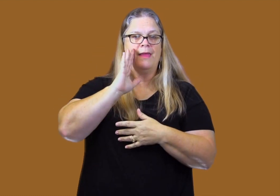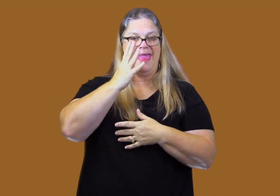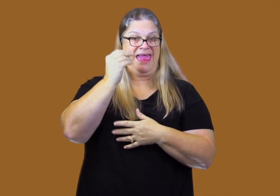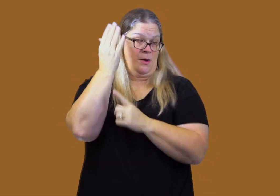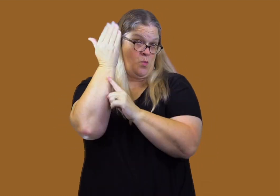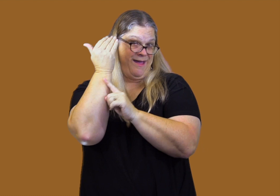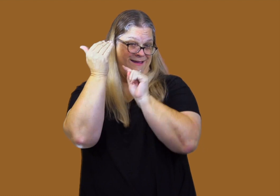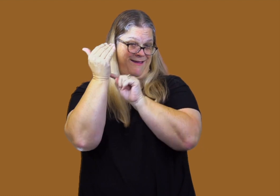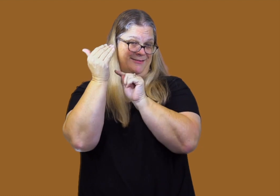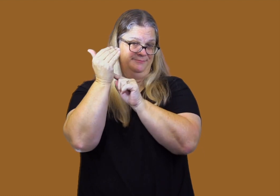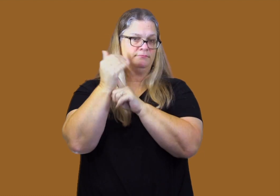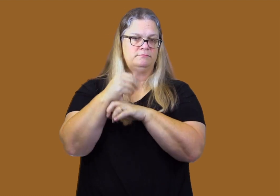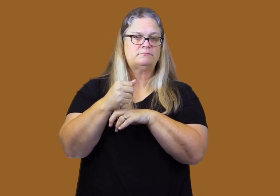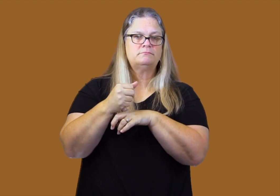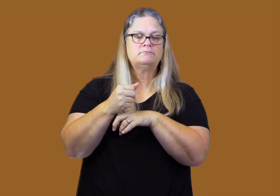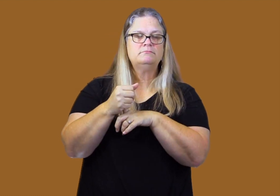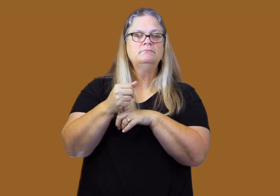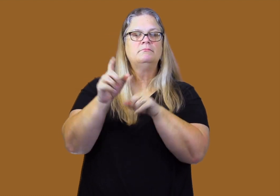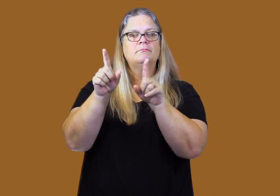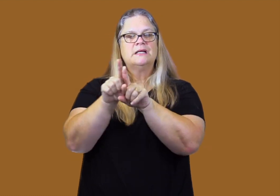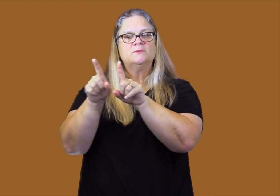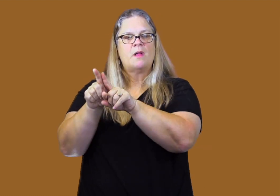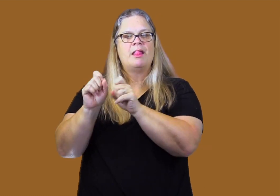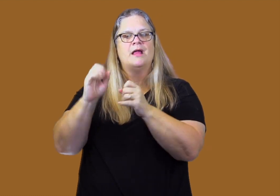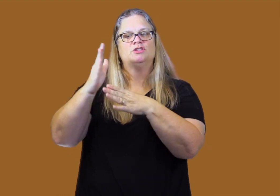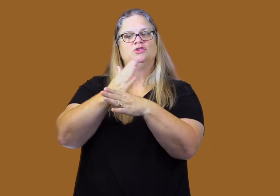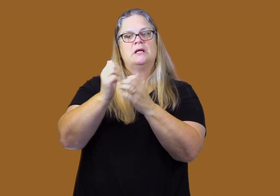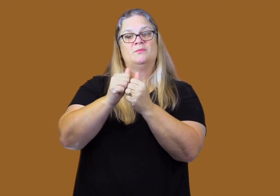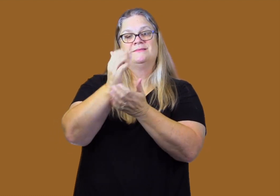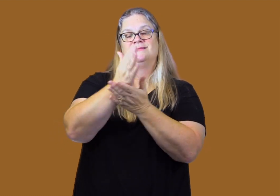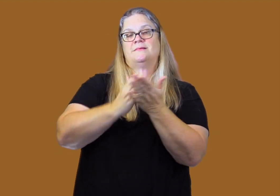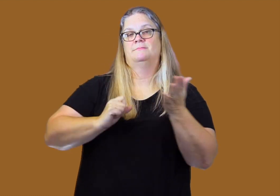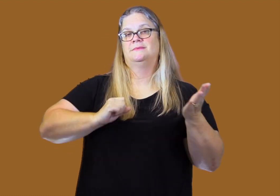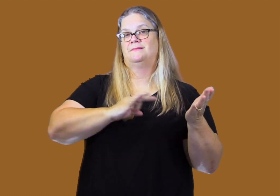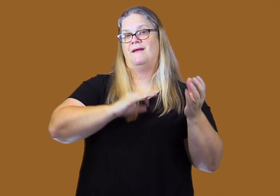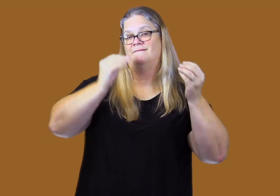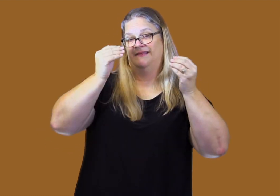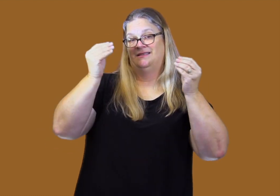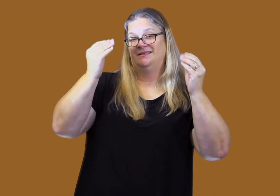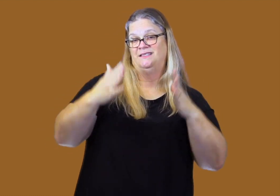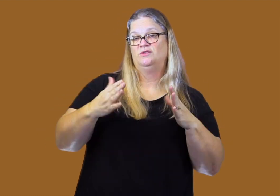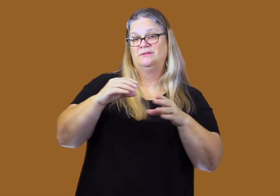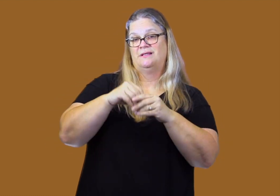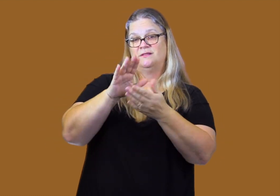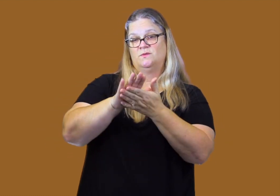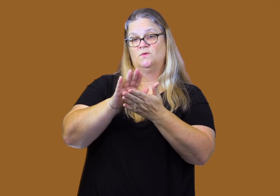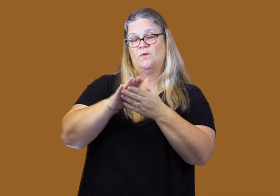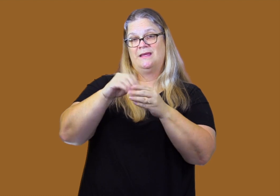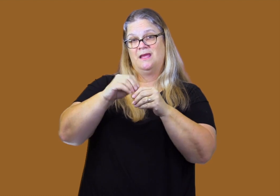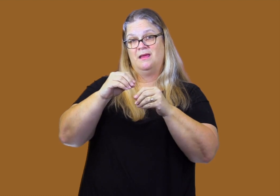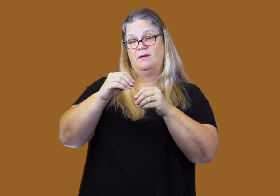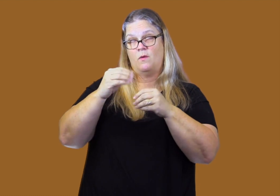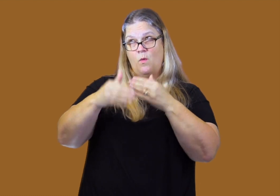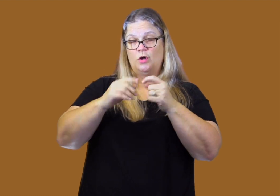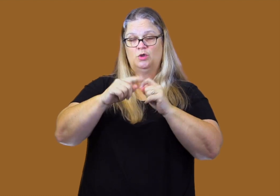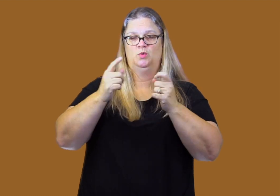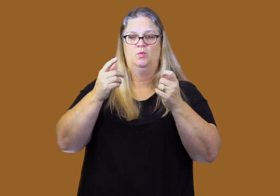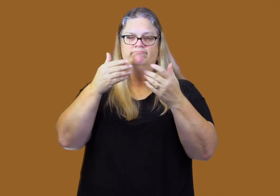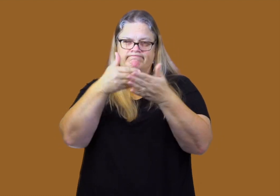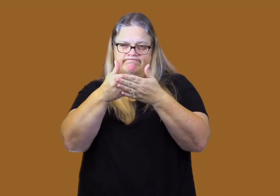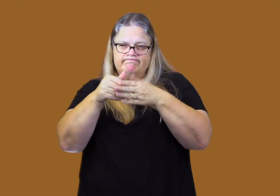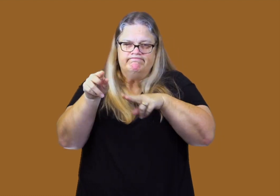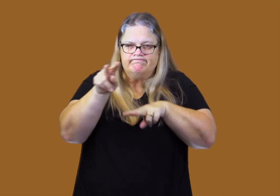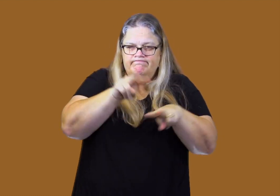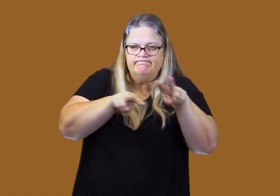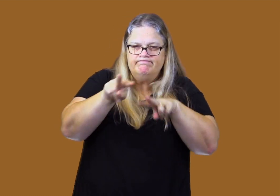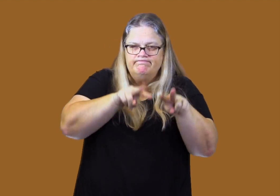As well as sharing that some staff or teachers in the school may need to be aware in order